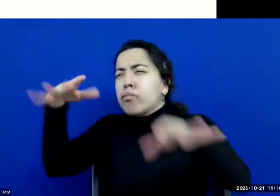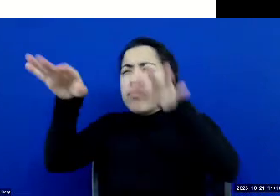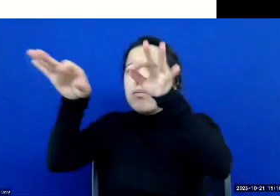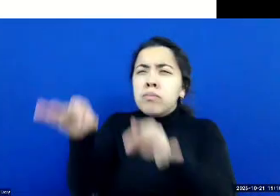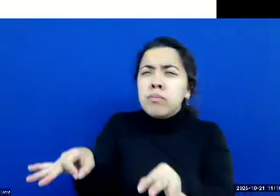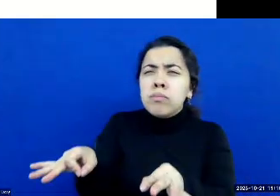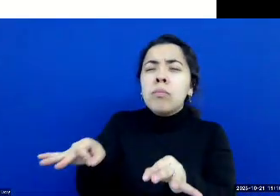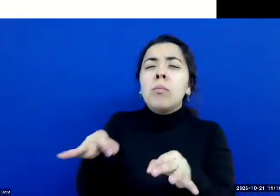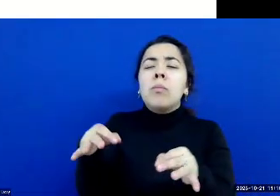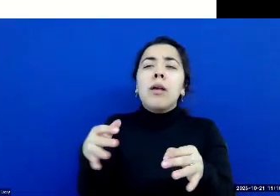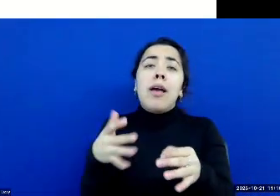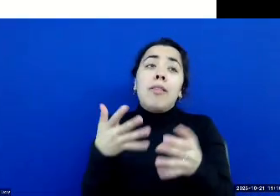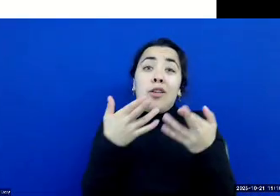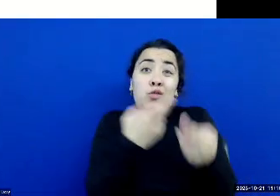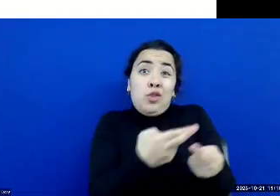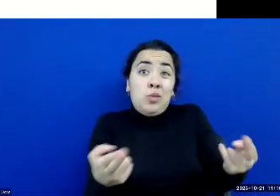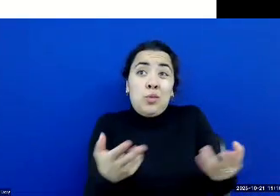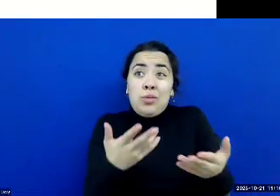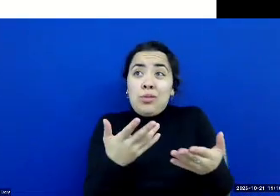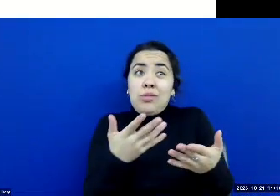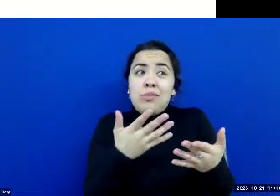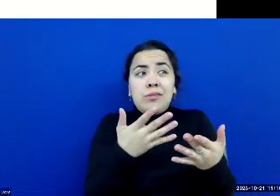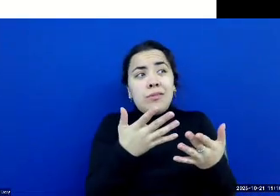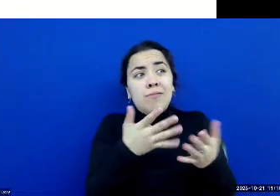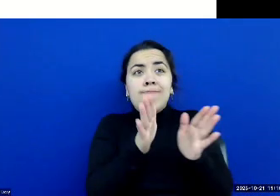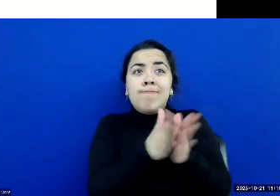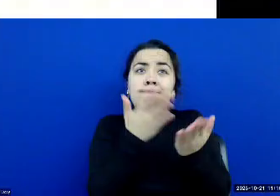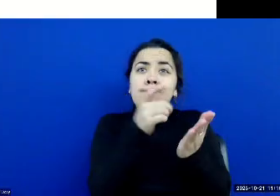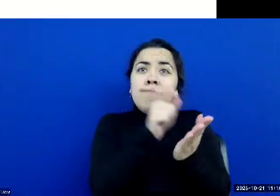Kathleen DeForest: And provide them with resources that help them figure out how.